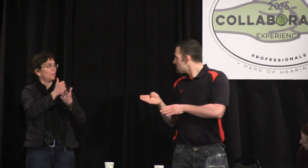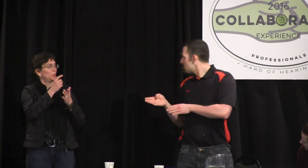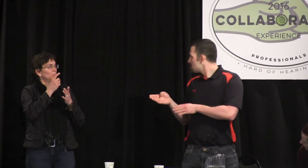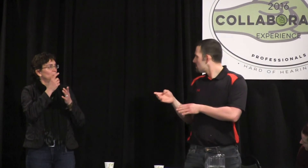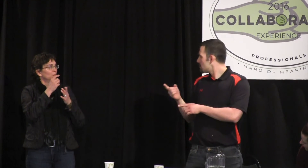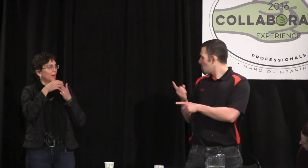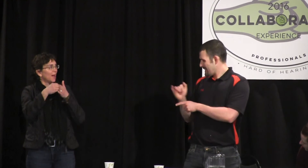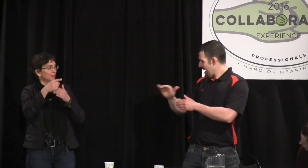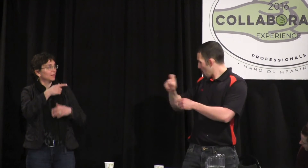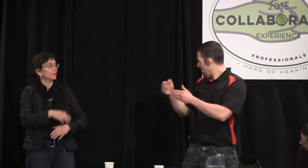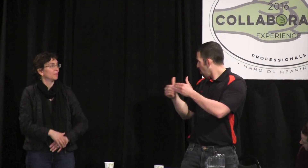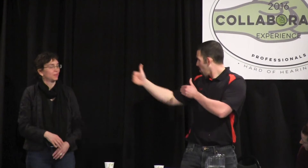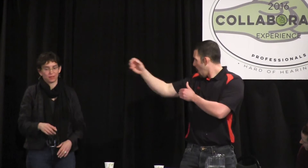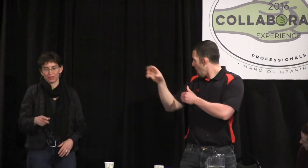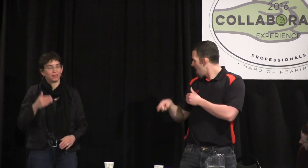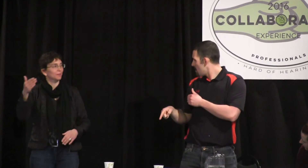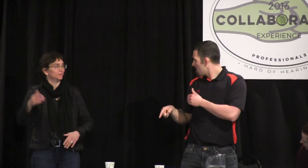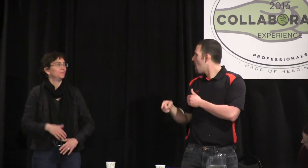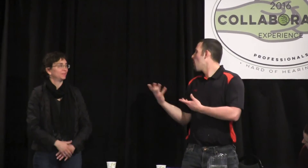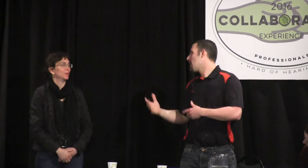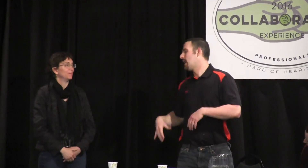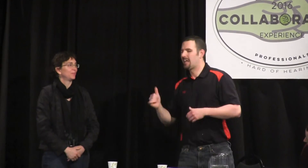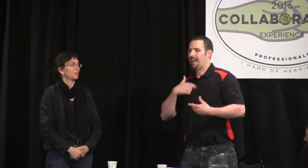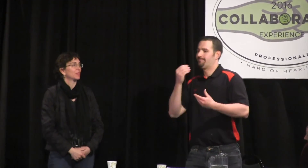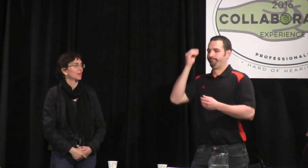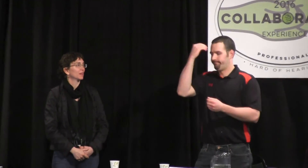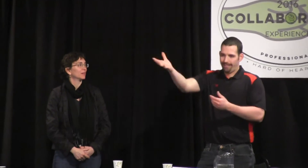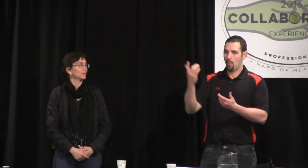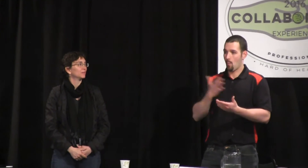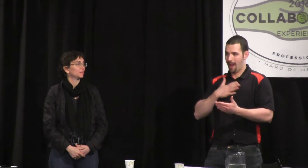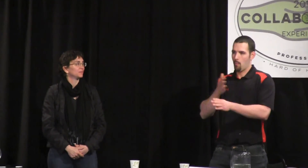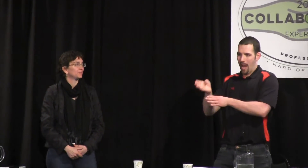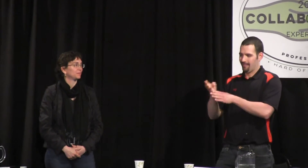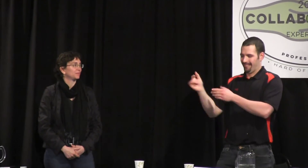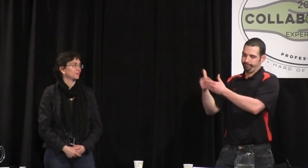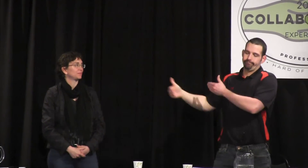Elise: Yeah, what do you think helped you? And you can talk about the future too.